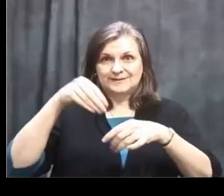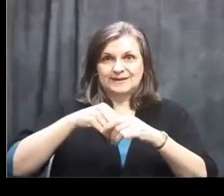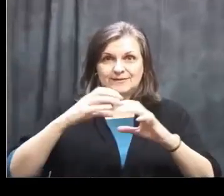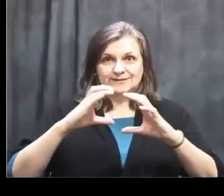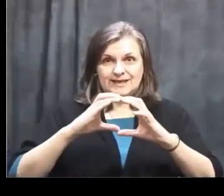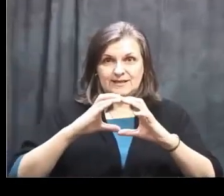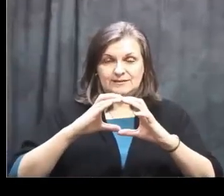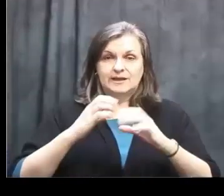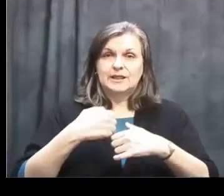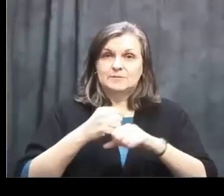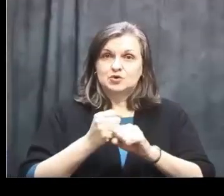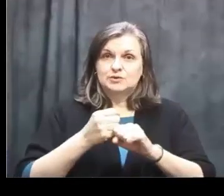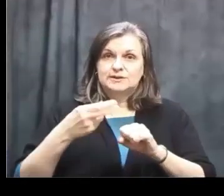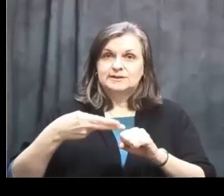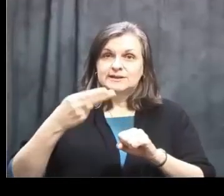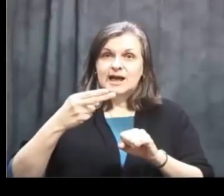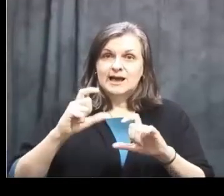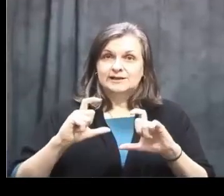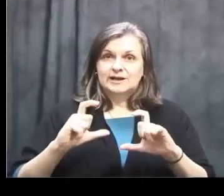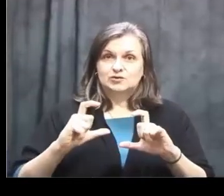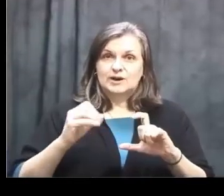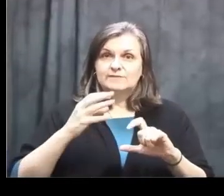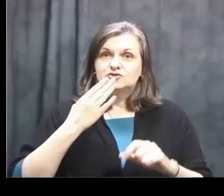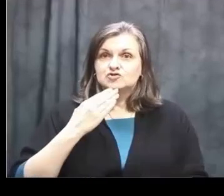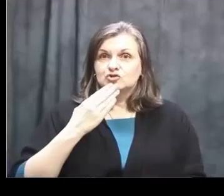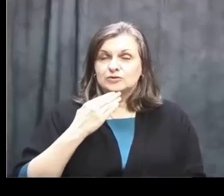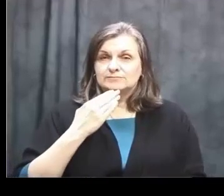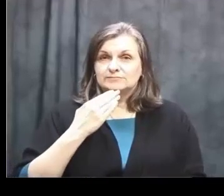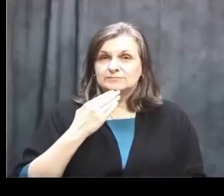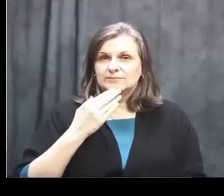high levels of photosynthesis produce high concentrations of sugar